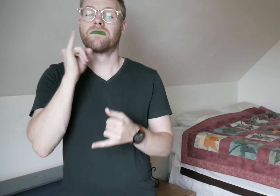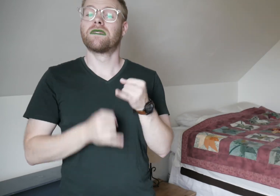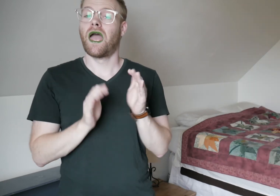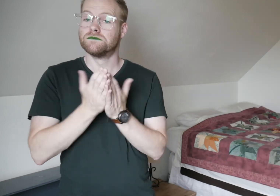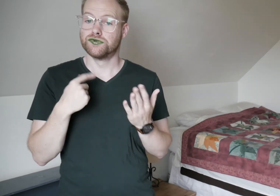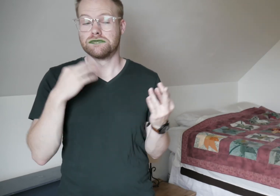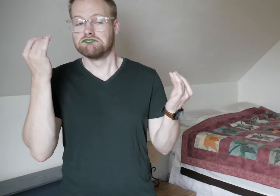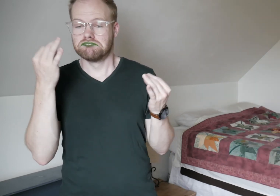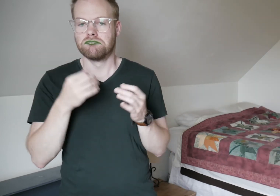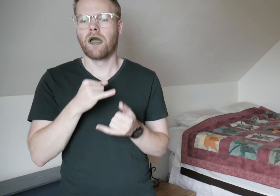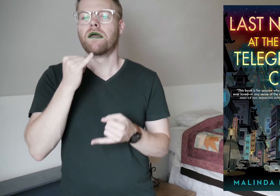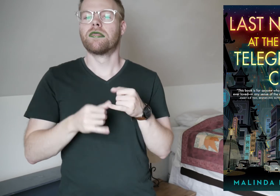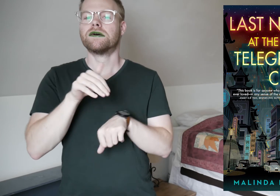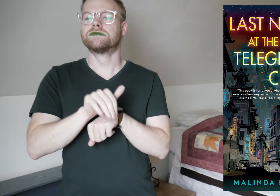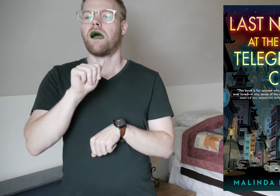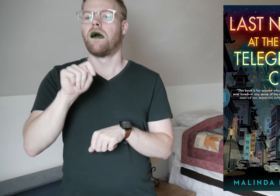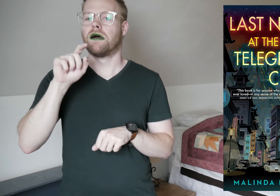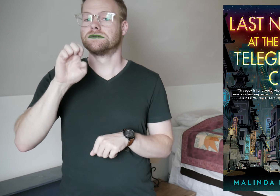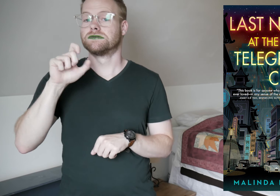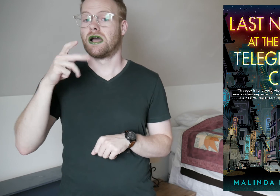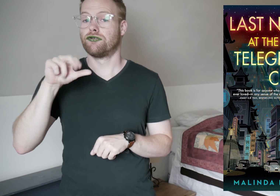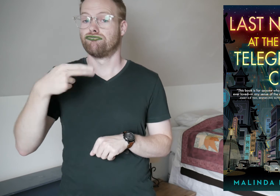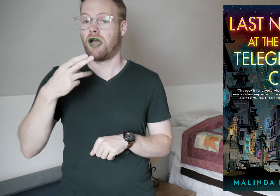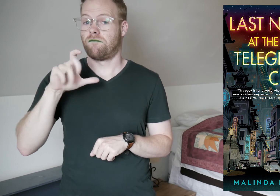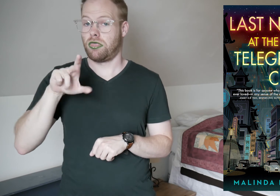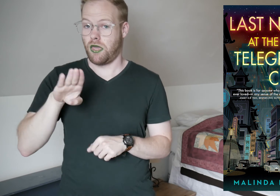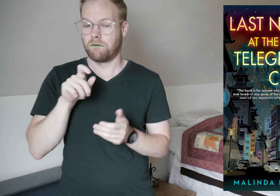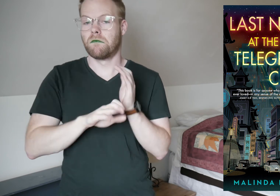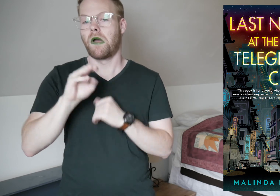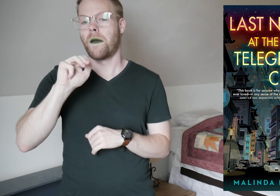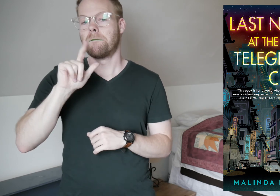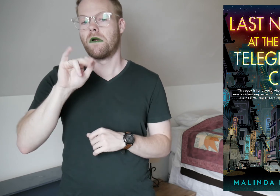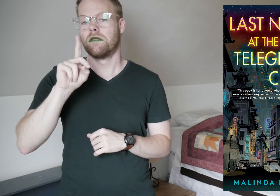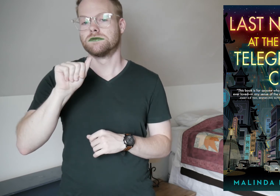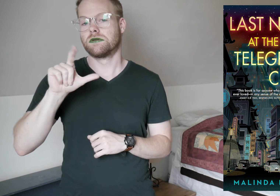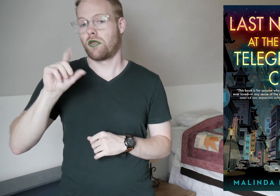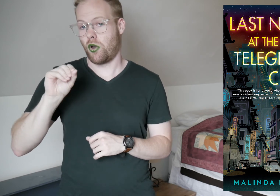And for the last book I was considering, Last Night at the Telegraph Club by Malinda Lo.